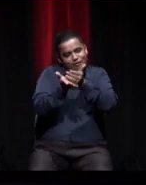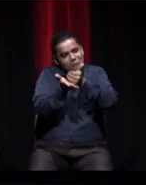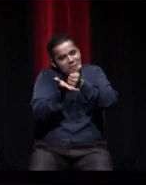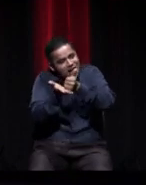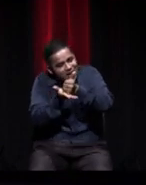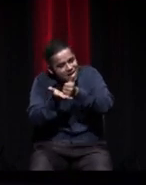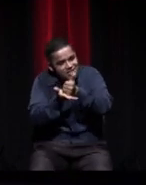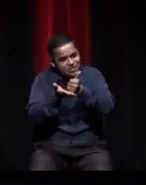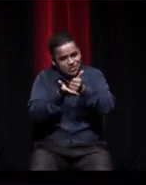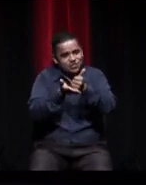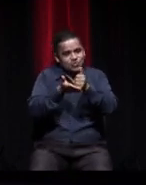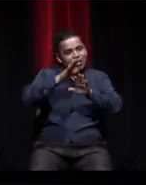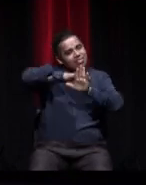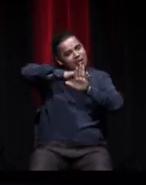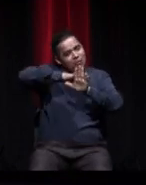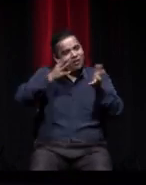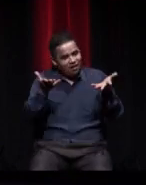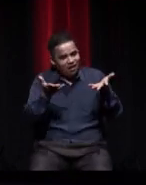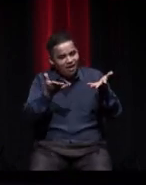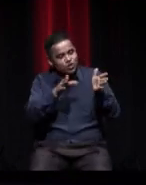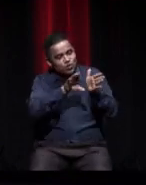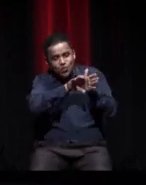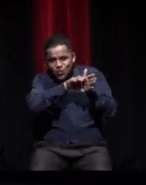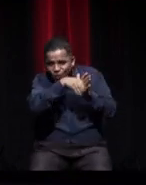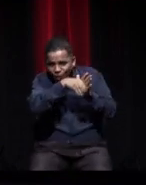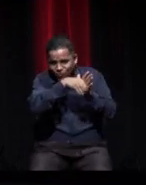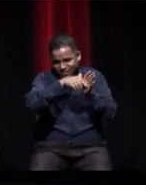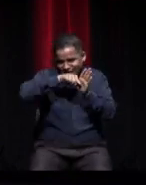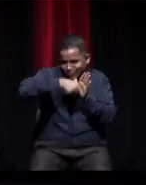floor level, the very concept of press.